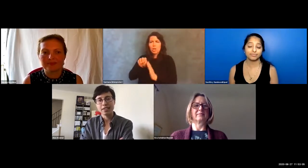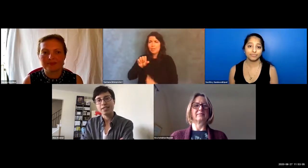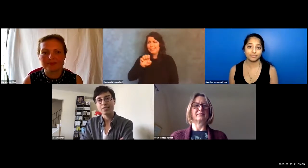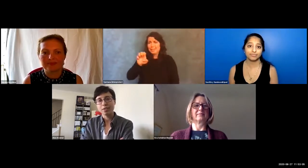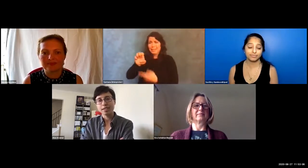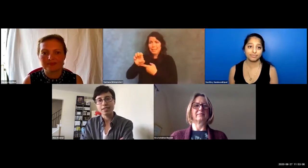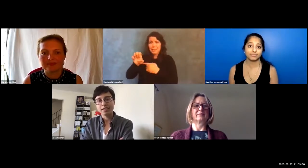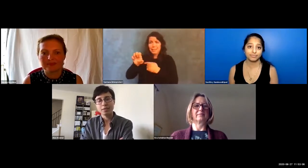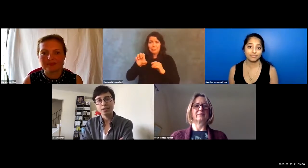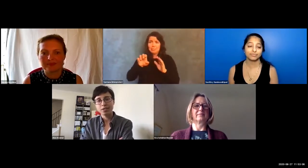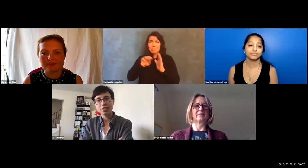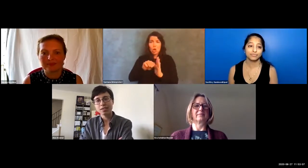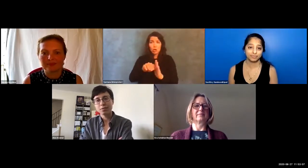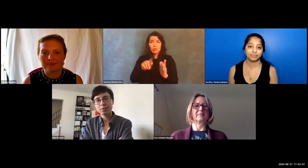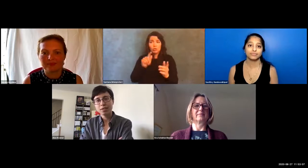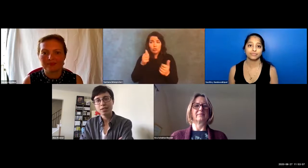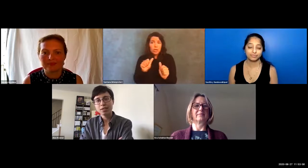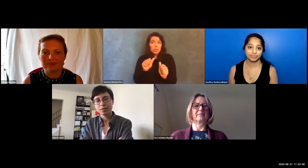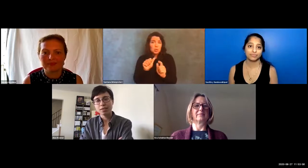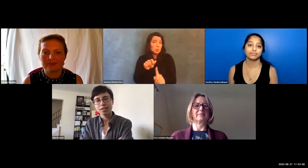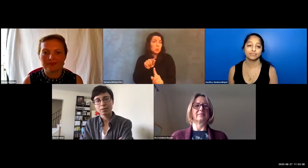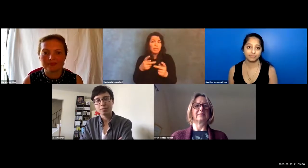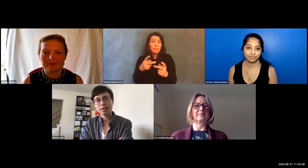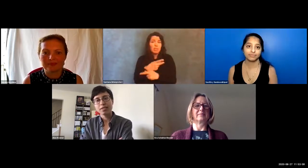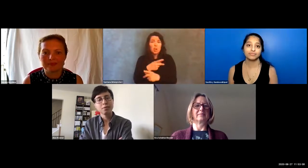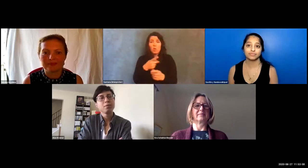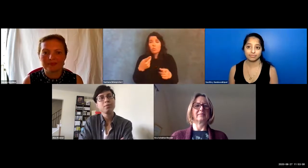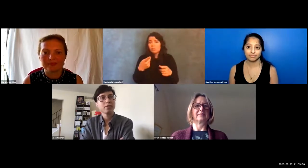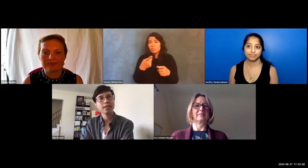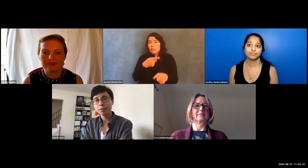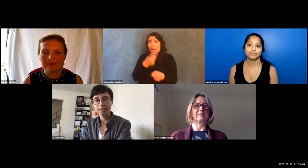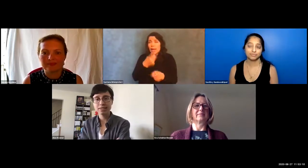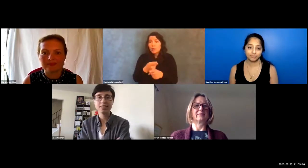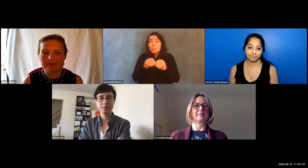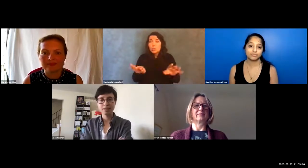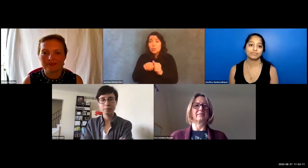idea of what the distribution of different like rates of flexibility or something in